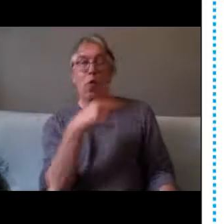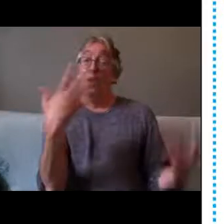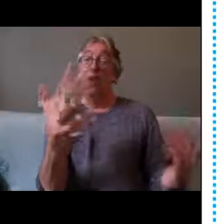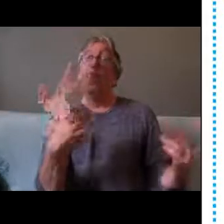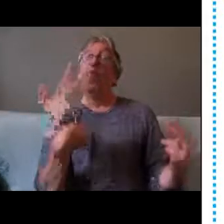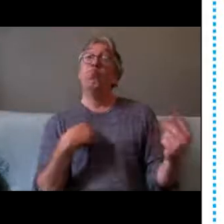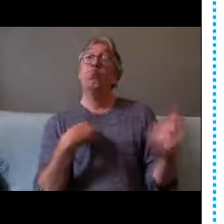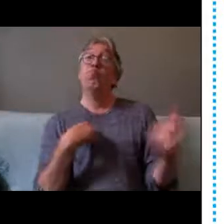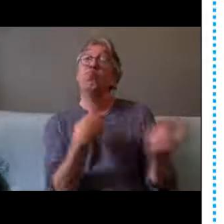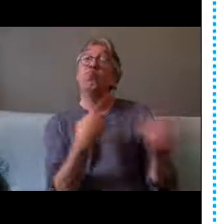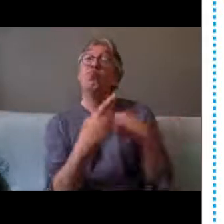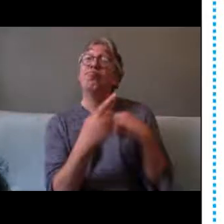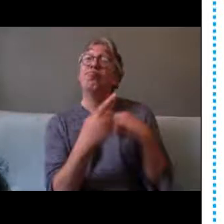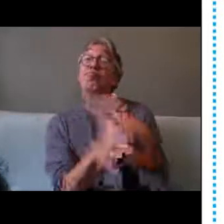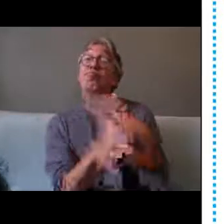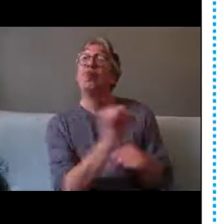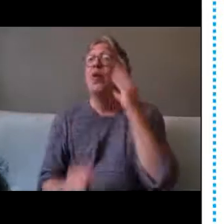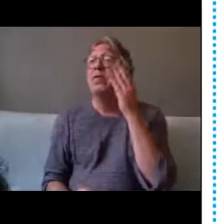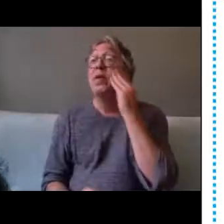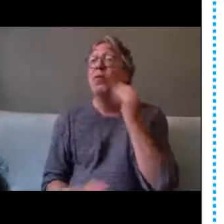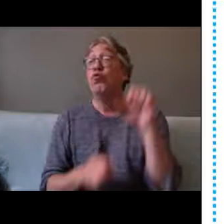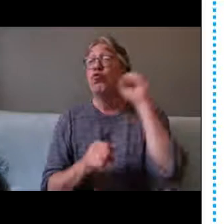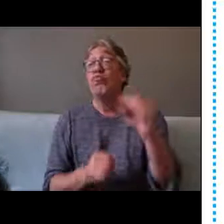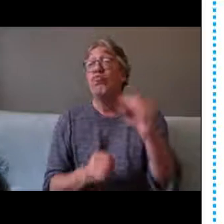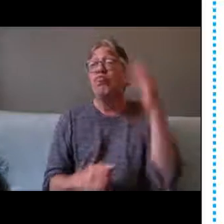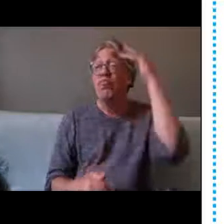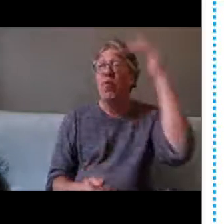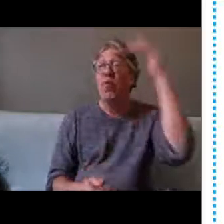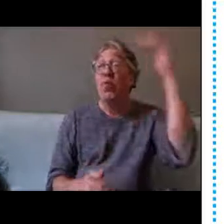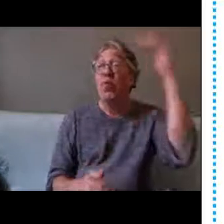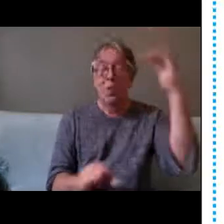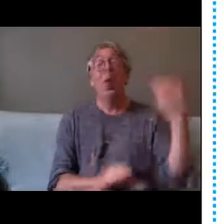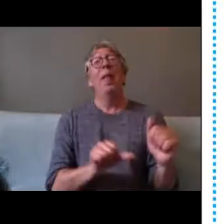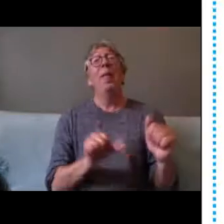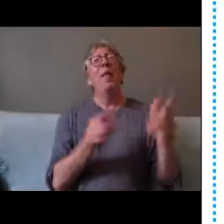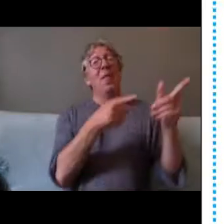about your experience and your views before we go to the Q&A session.